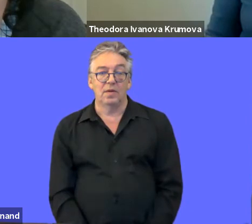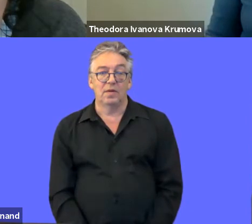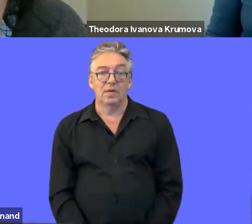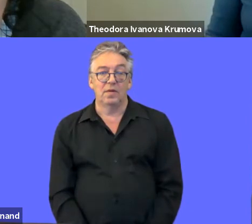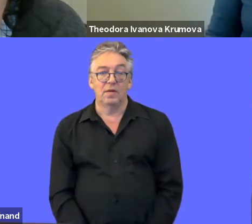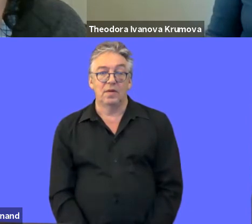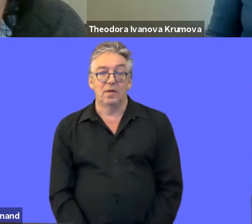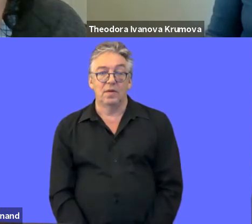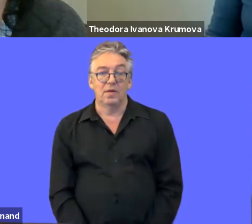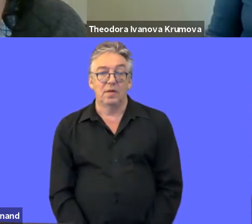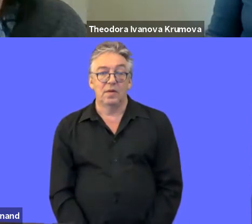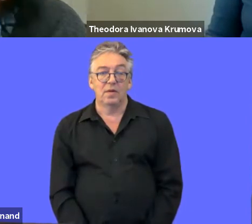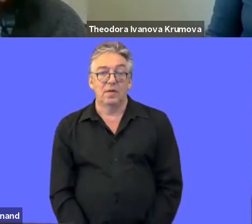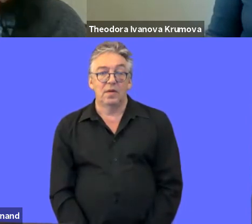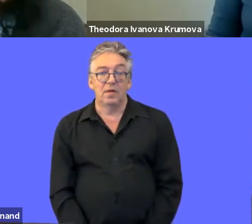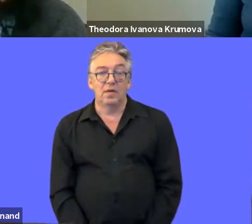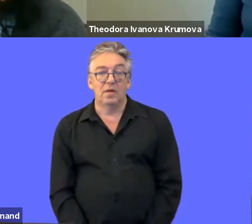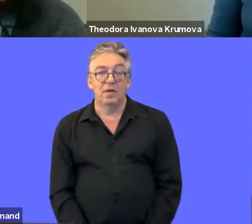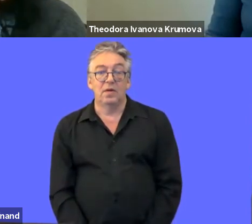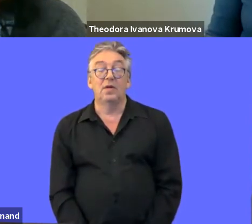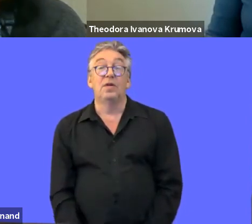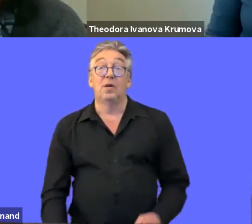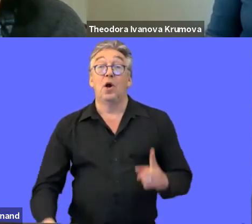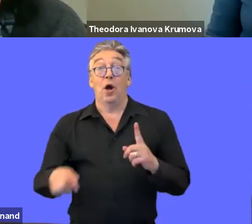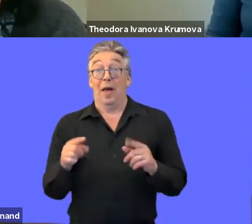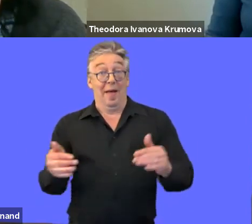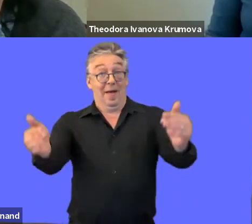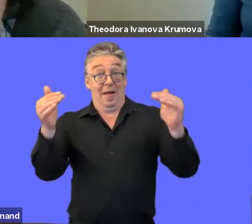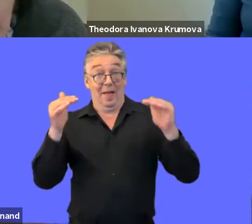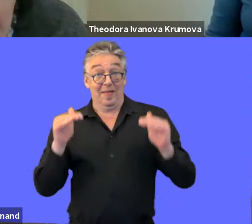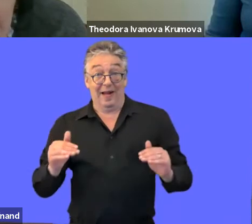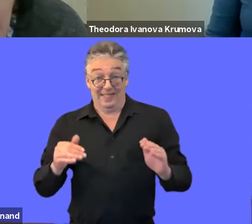Next requirement is that the same complaint,